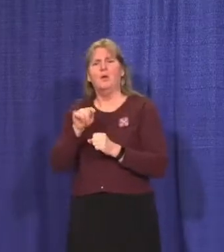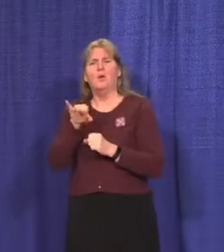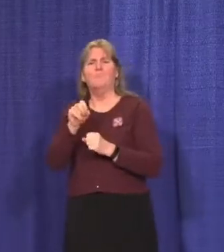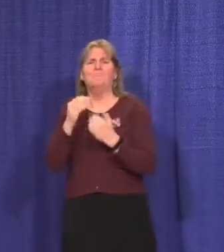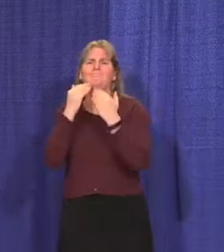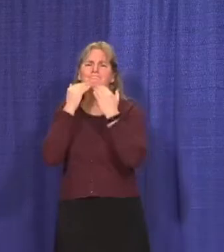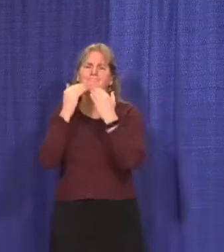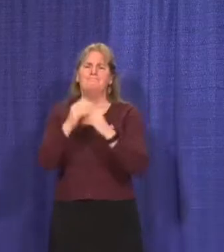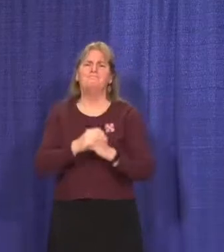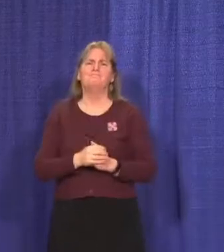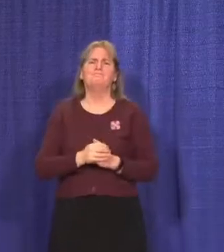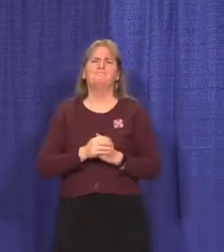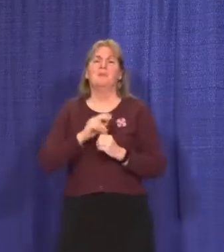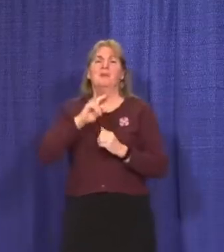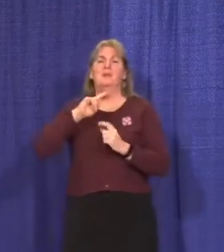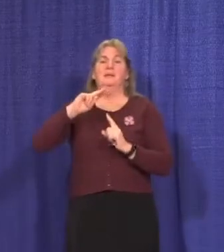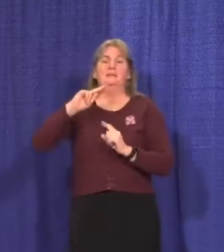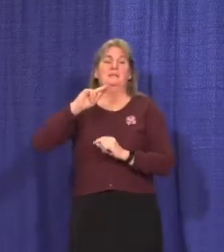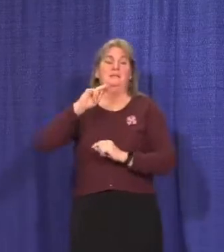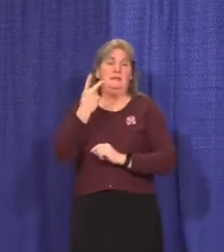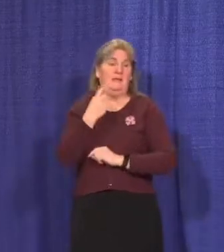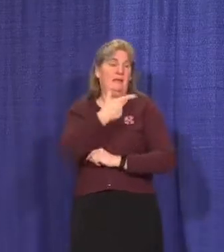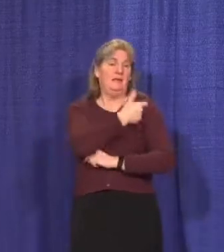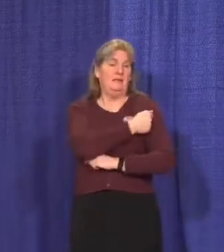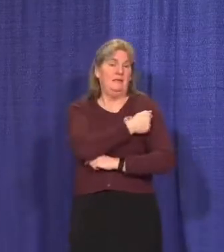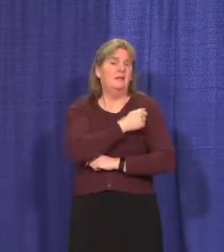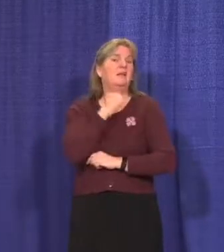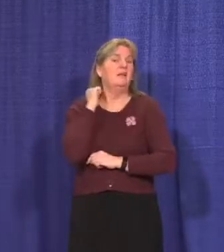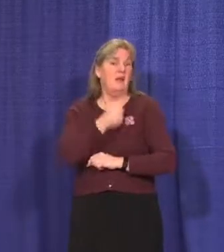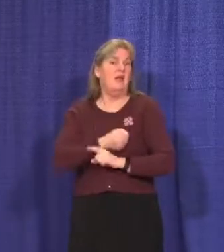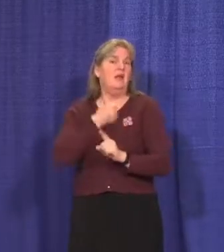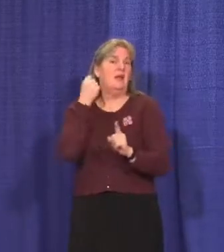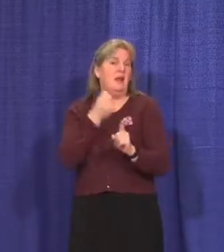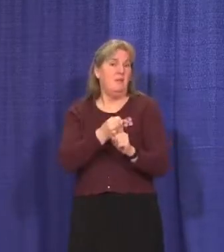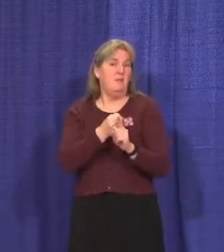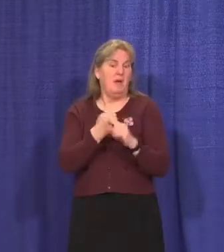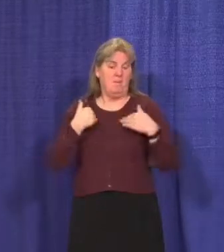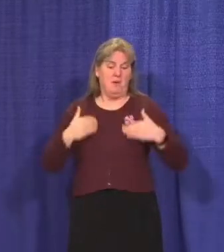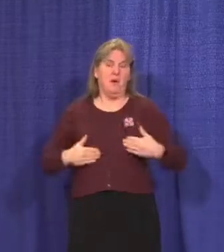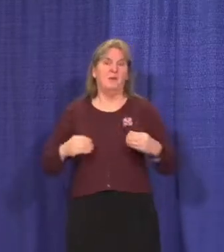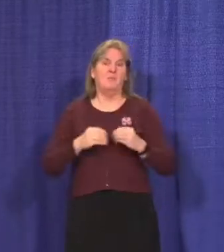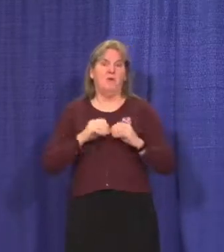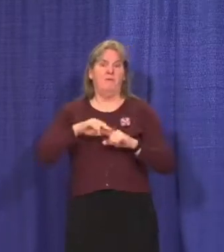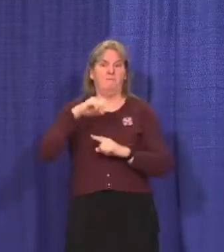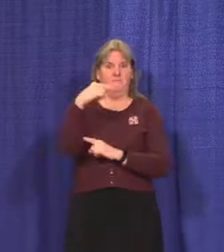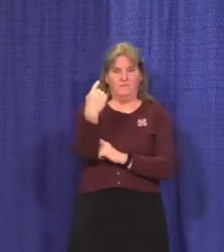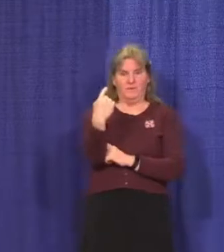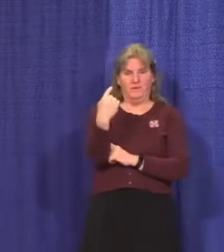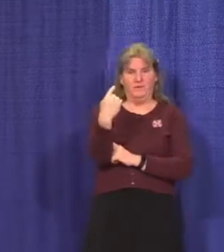stronger effect than the first one and I know Doctor Hanley will have more to say about the